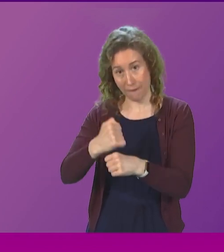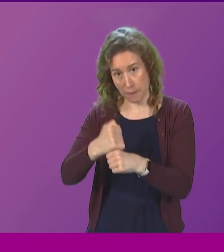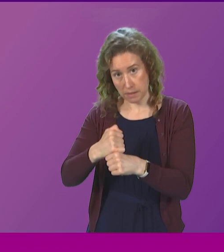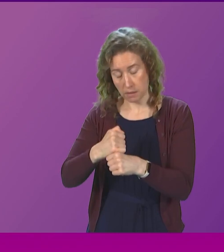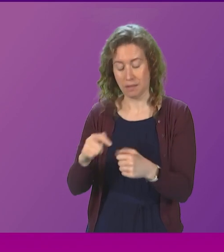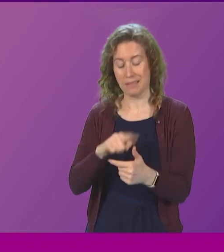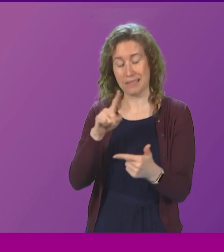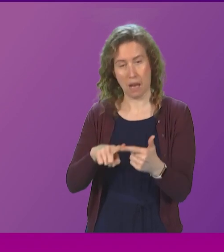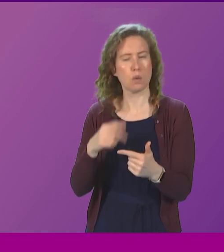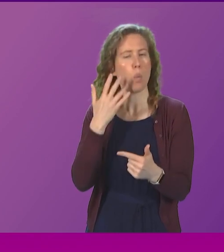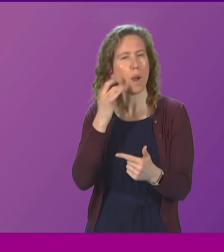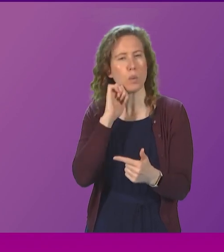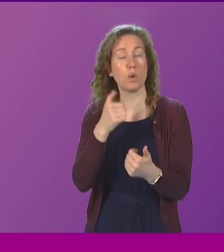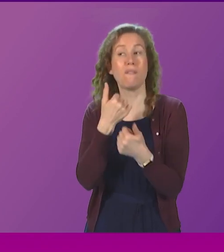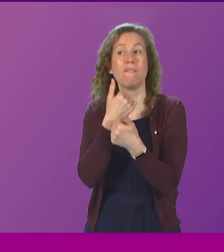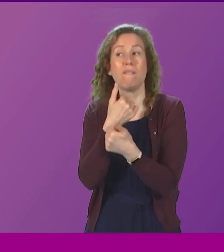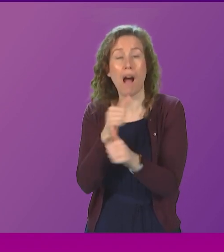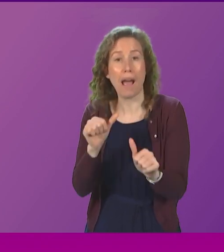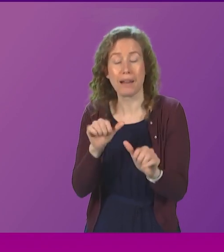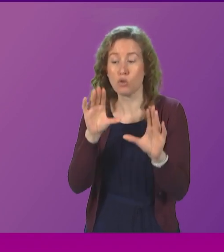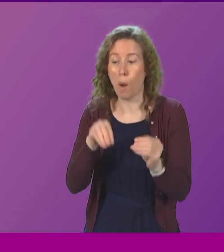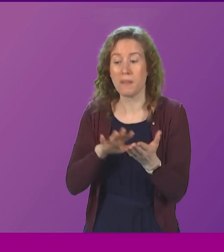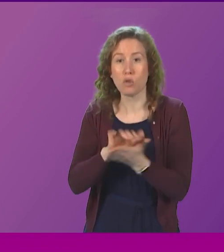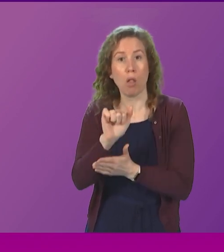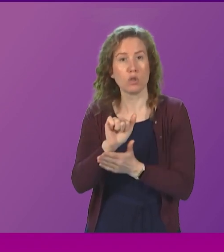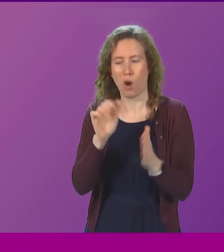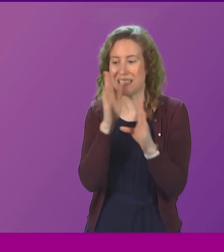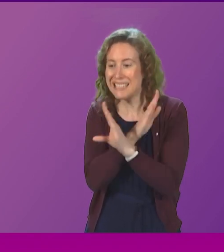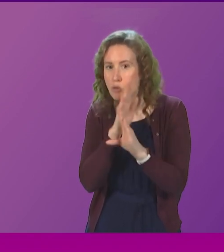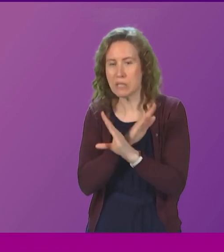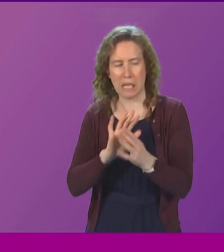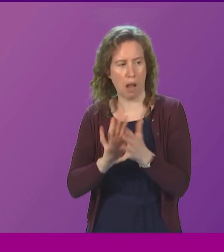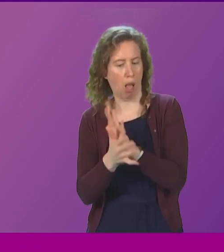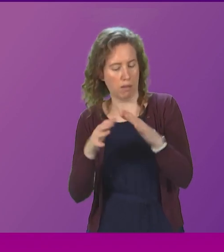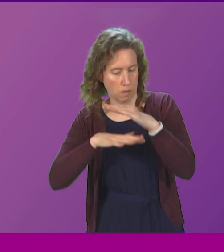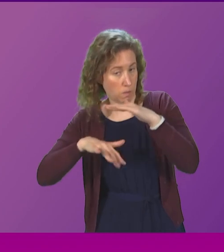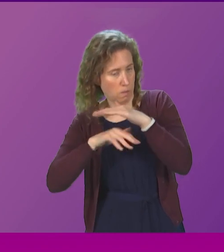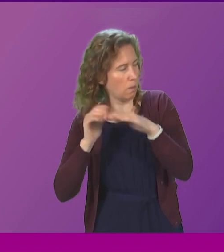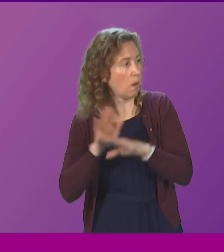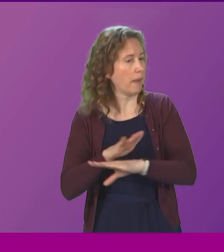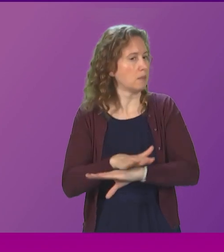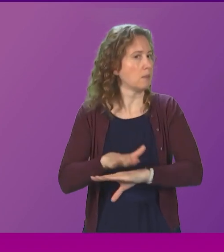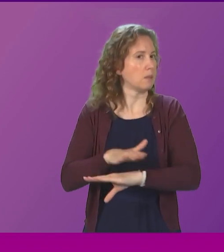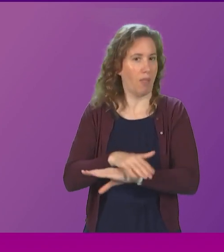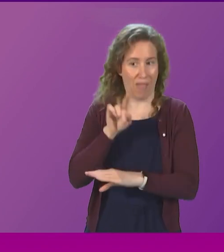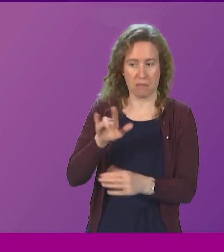Secondly, when will he finally end the rotten culture of secrecy and incompetence that is at the heart of this SNP Government?